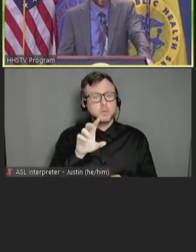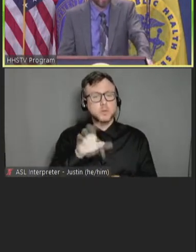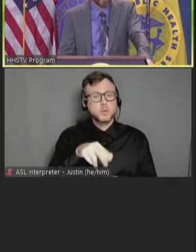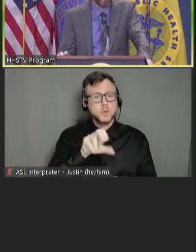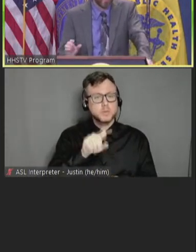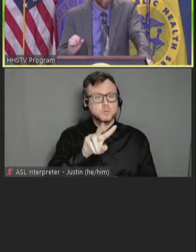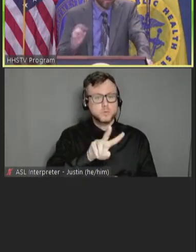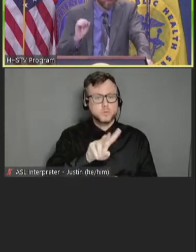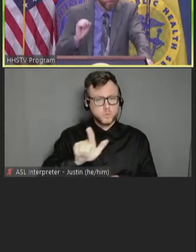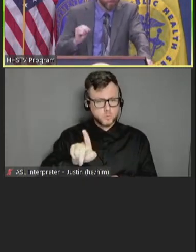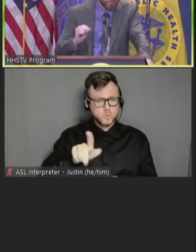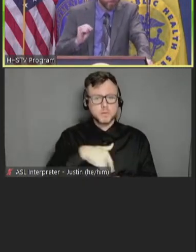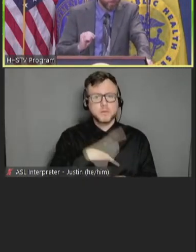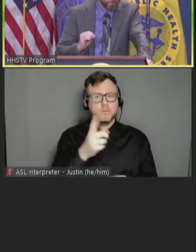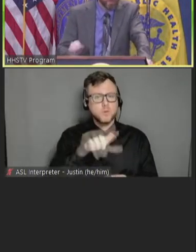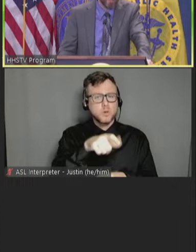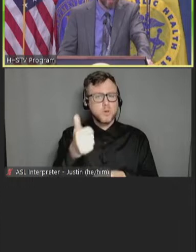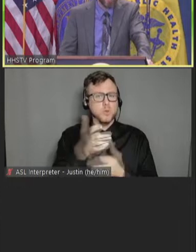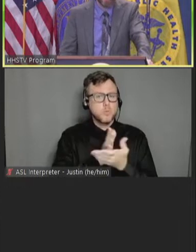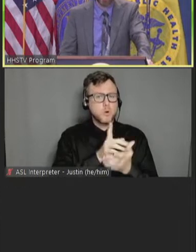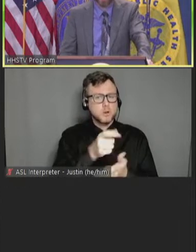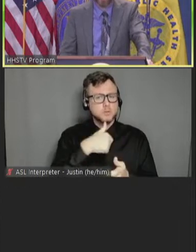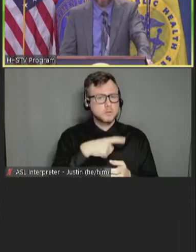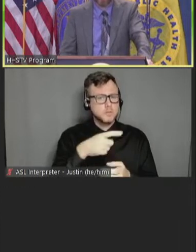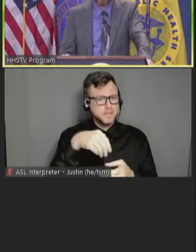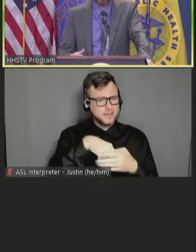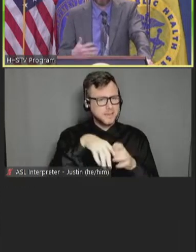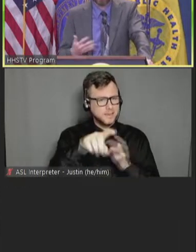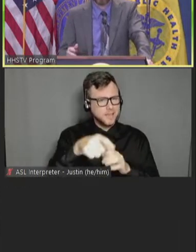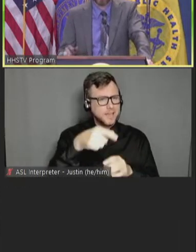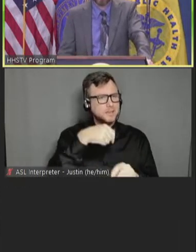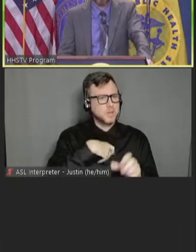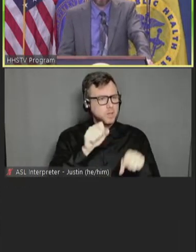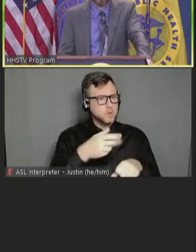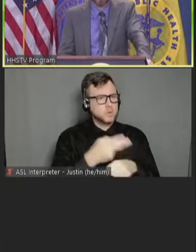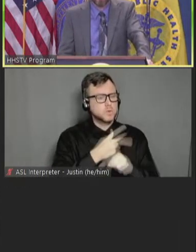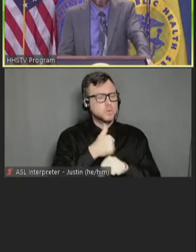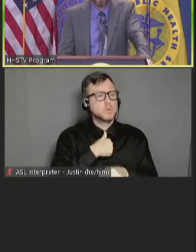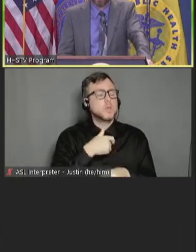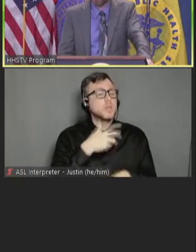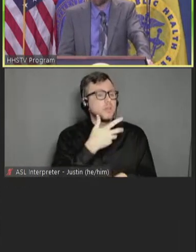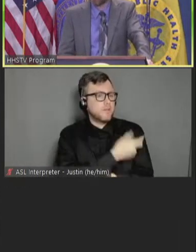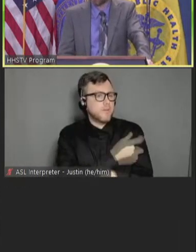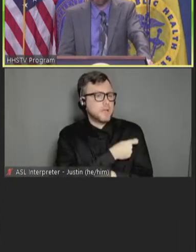so other components from that tree that can be used as vaccine adjuvants, and also alternate